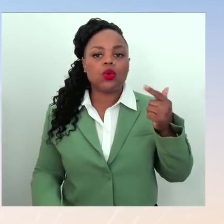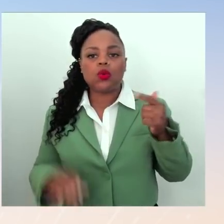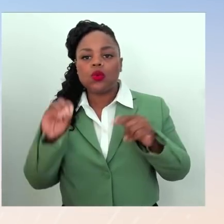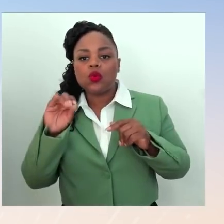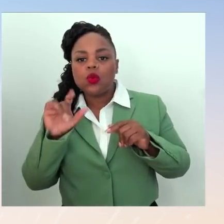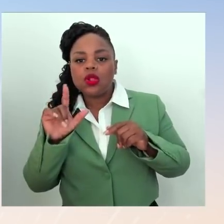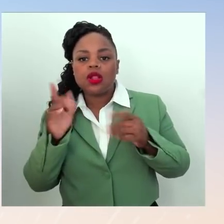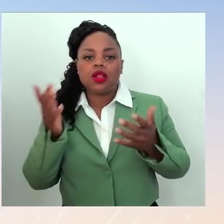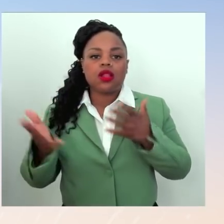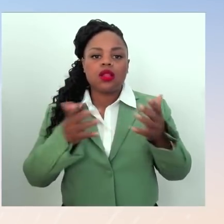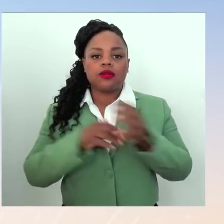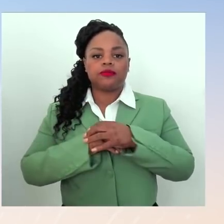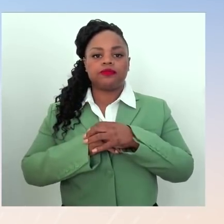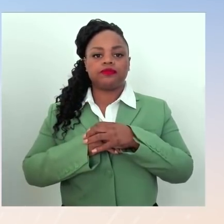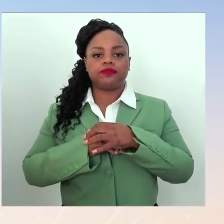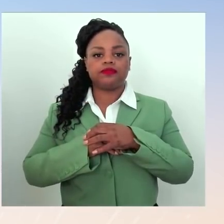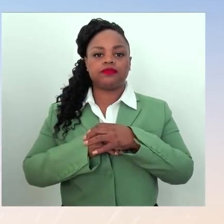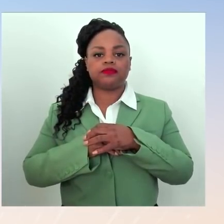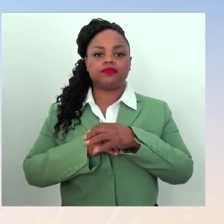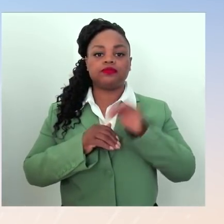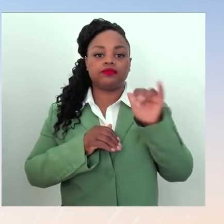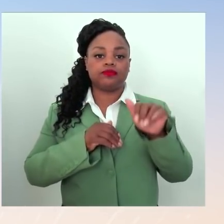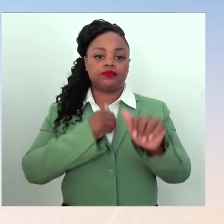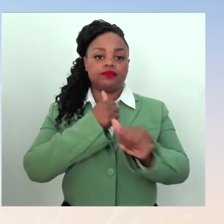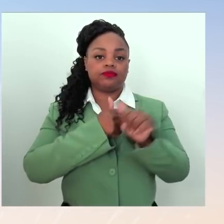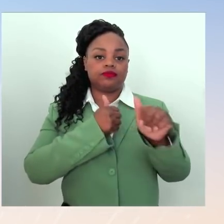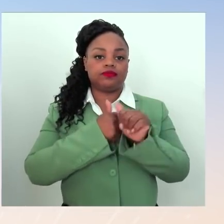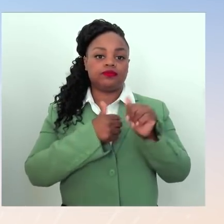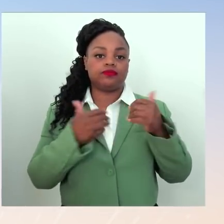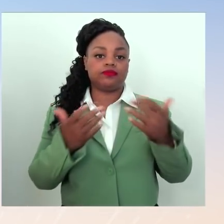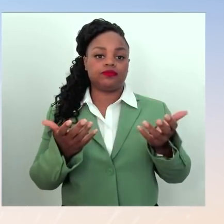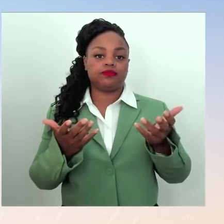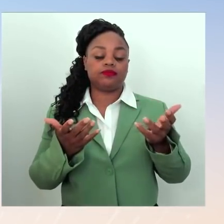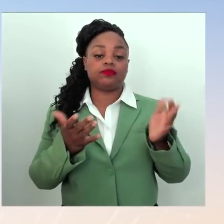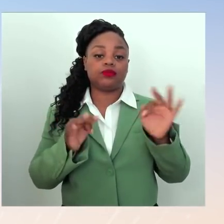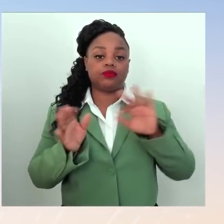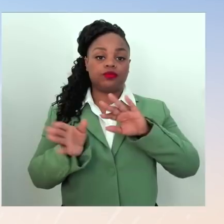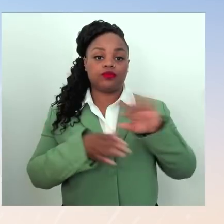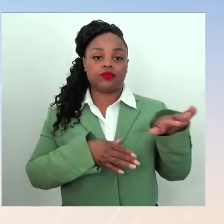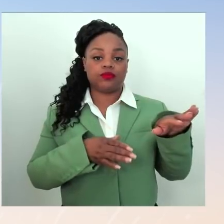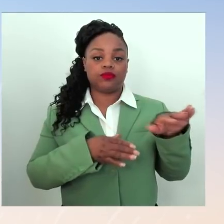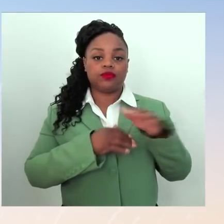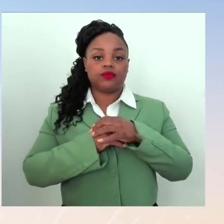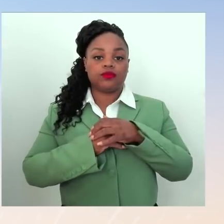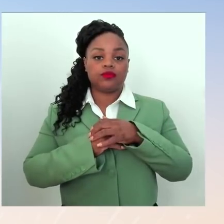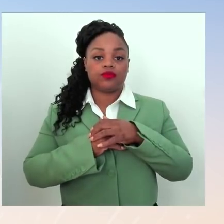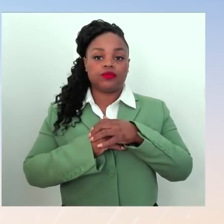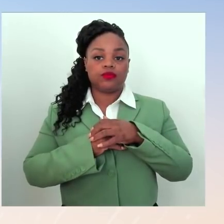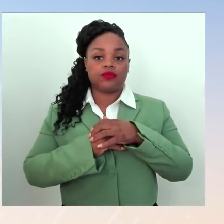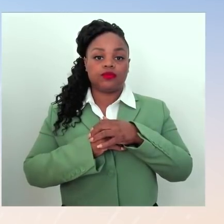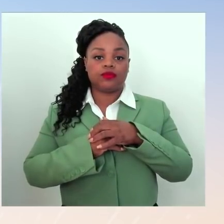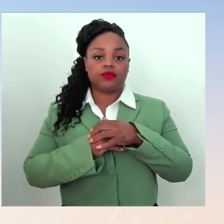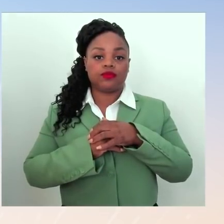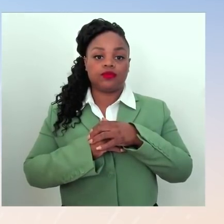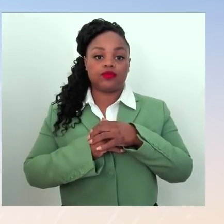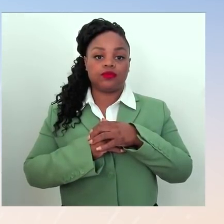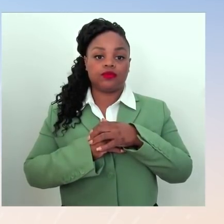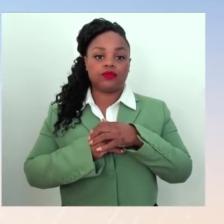the reliance on importing -- the import of Russian oil is so much more significant in Russia -- excuse me, in Europe --